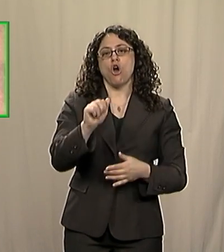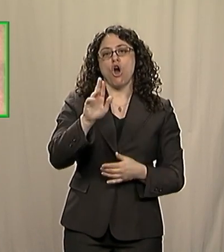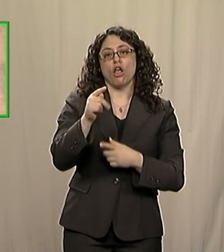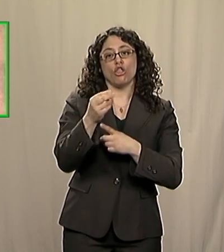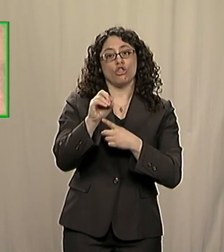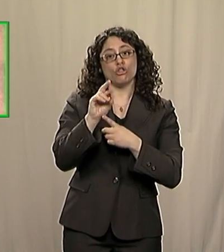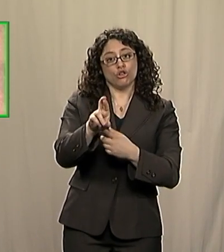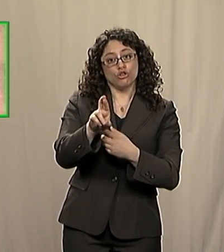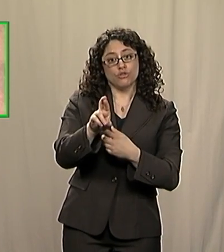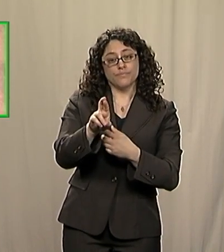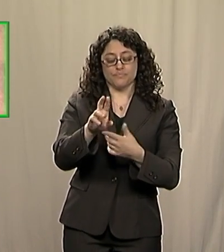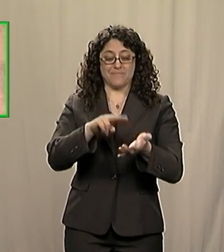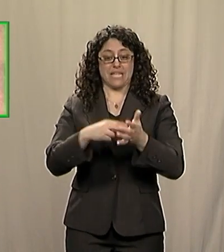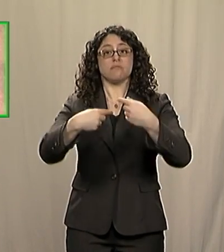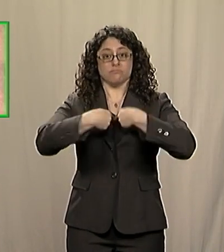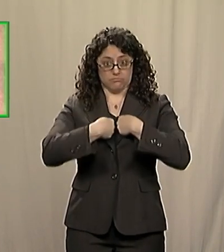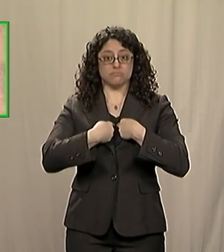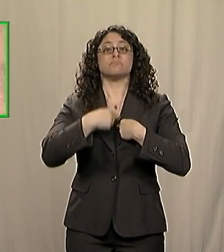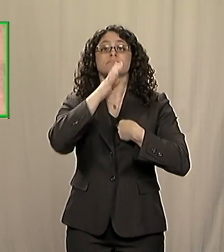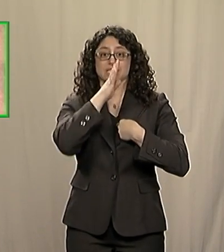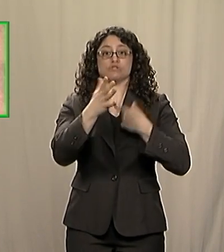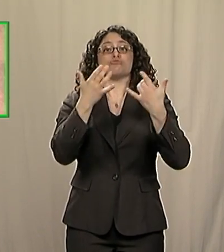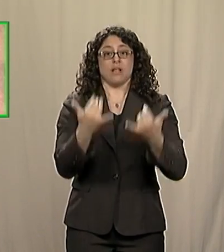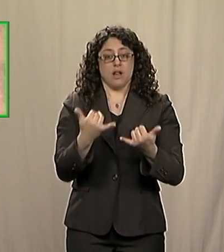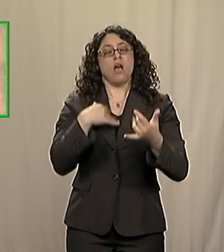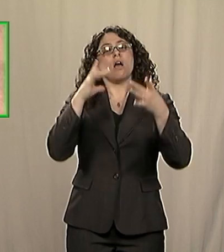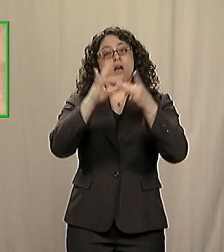I'm talking to you about Goffman's work.